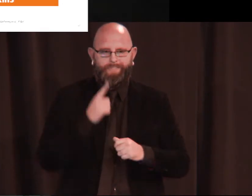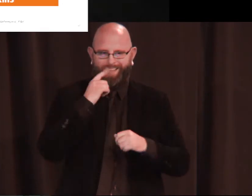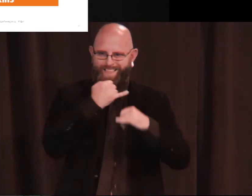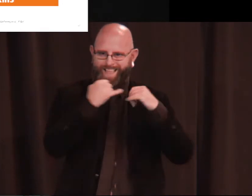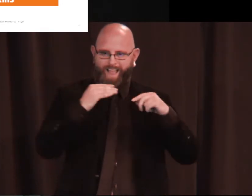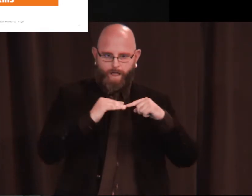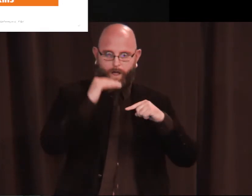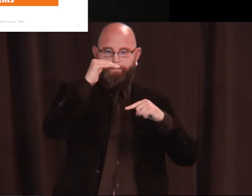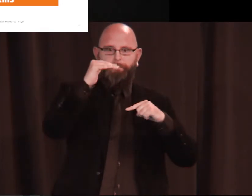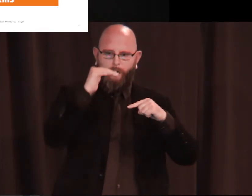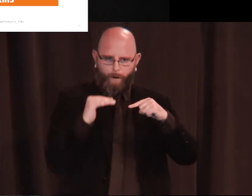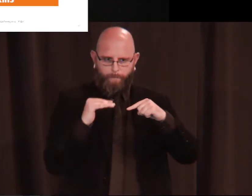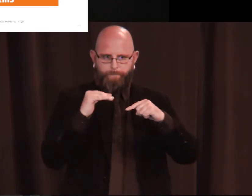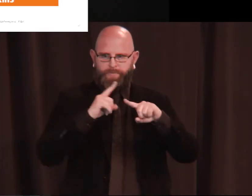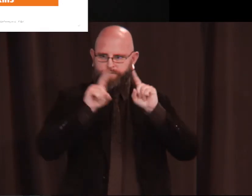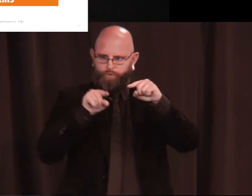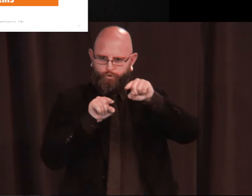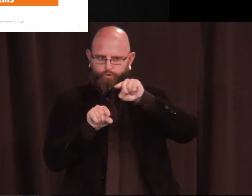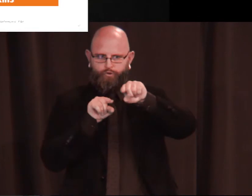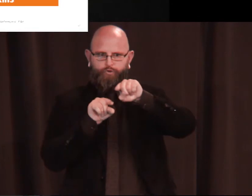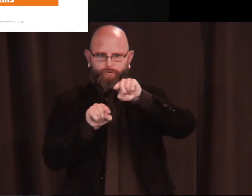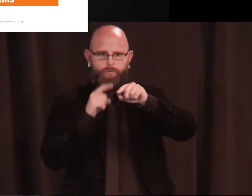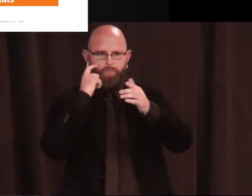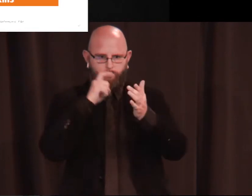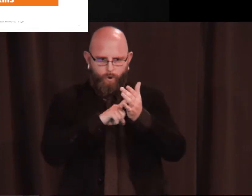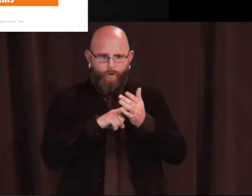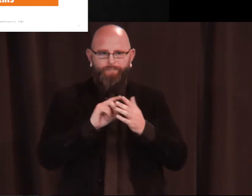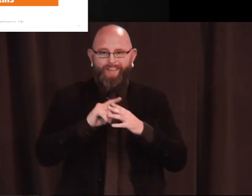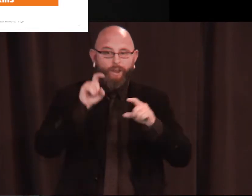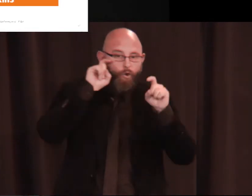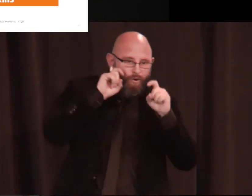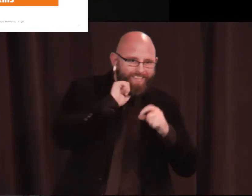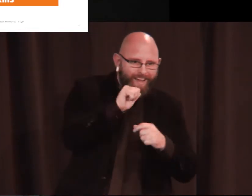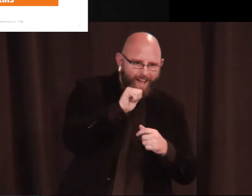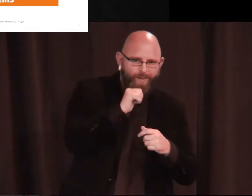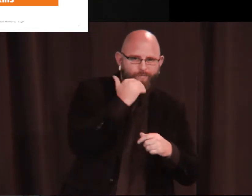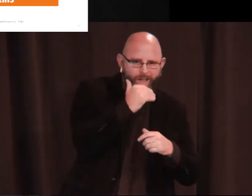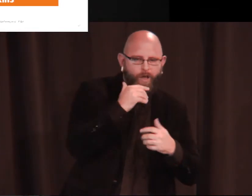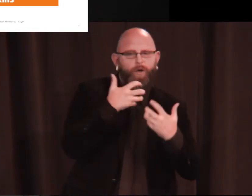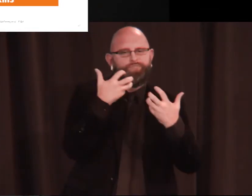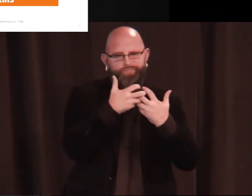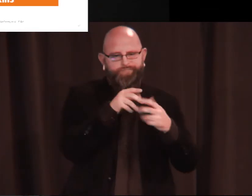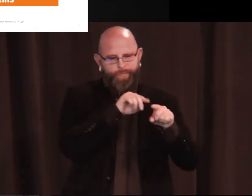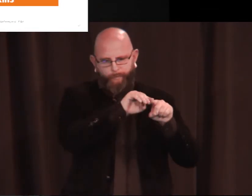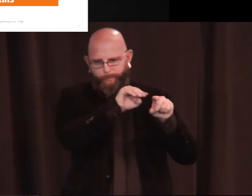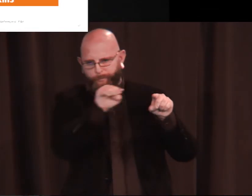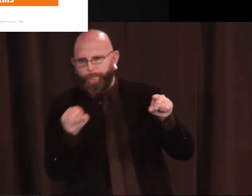these are the kids in the lower trajectory -- the lower quartile.